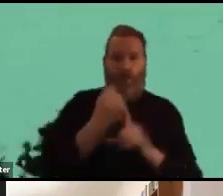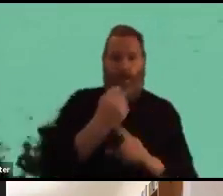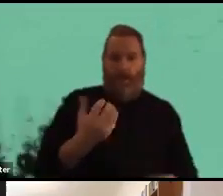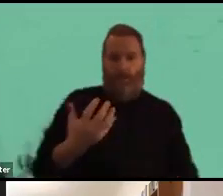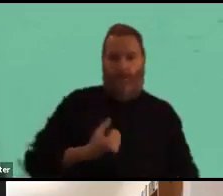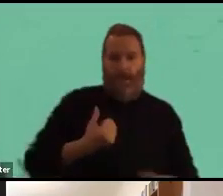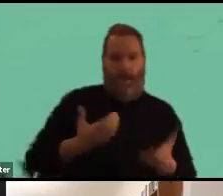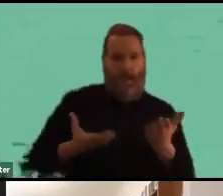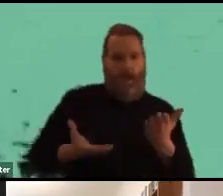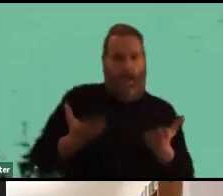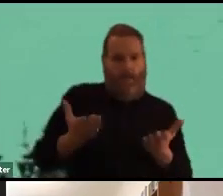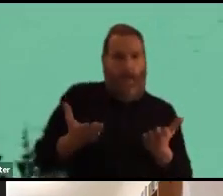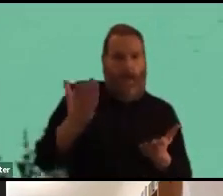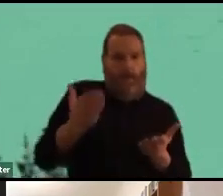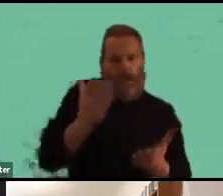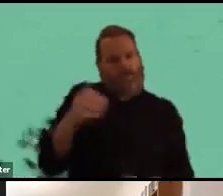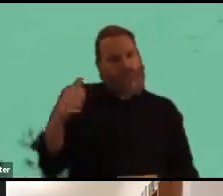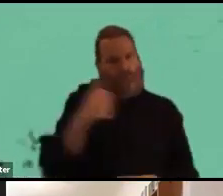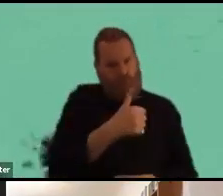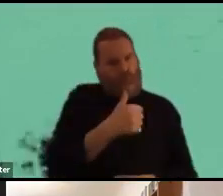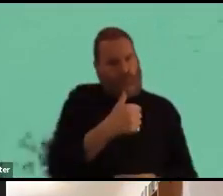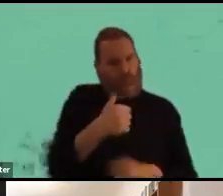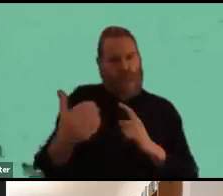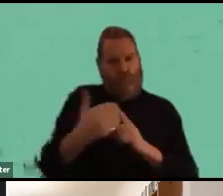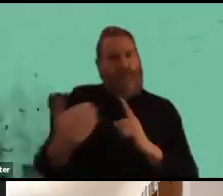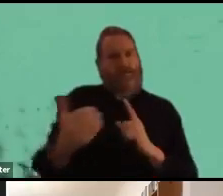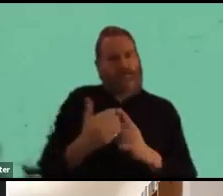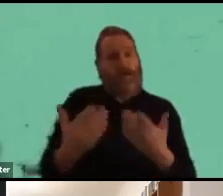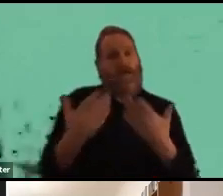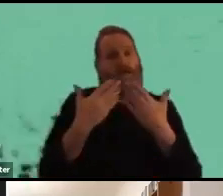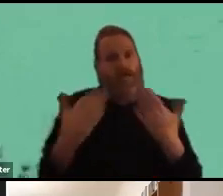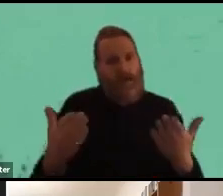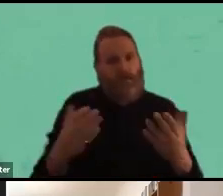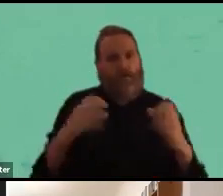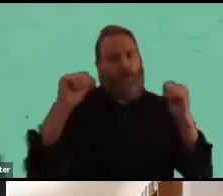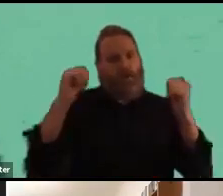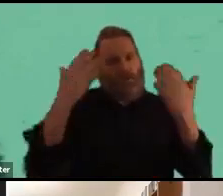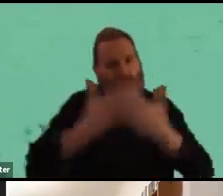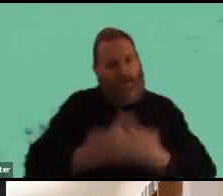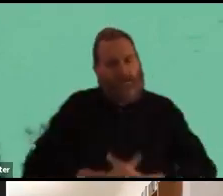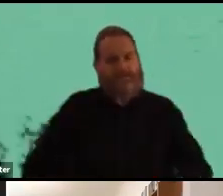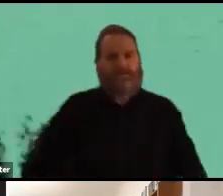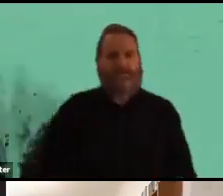and the recognition that they deserve thank you very much everybody and good evening to you all.